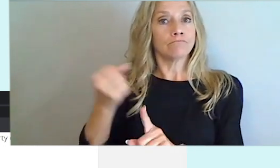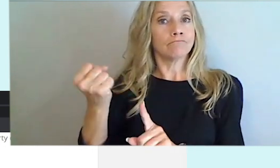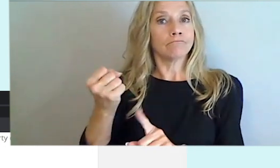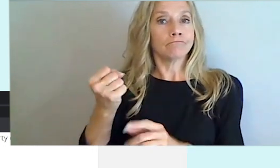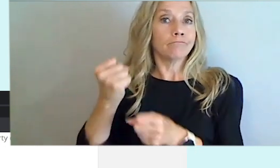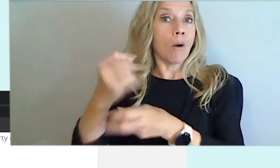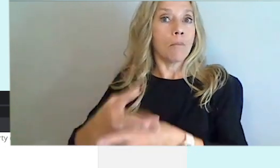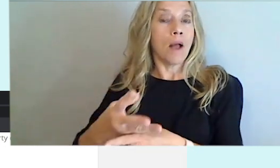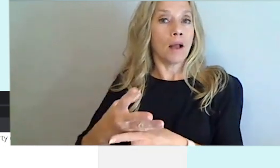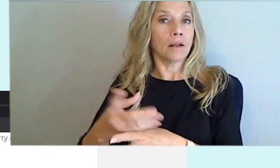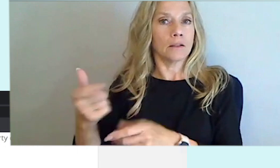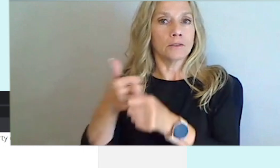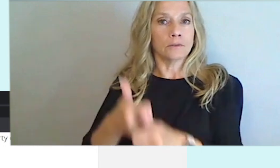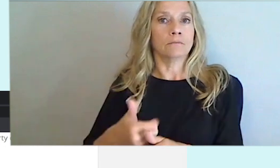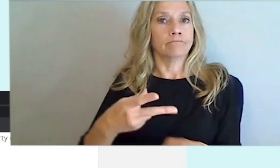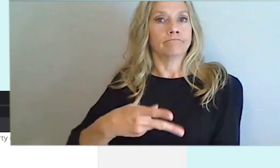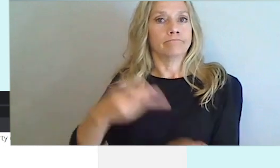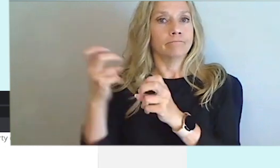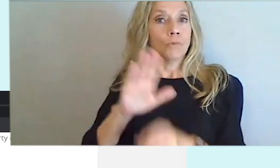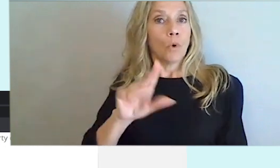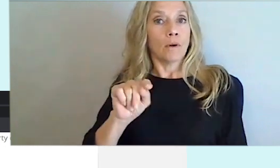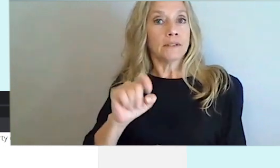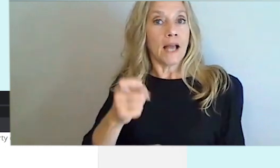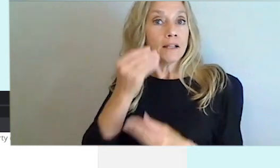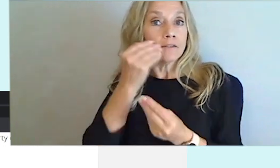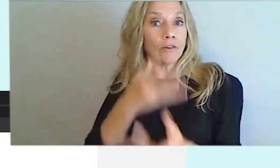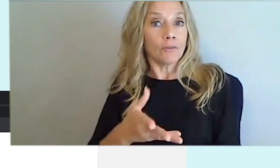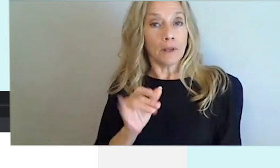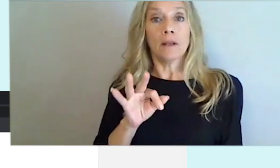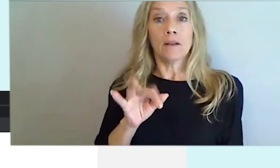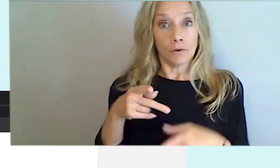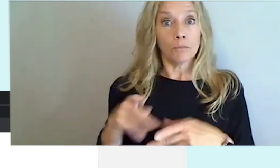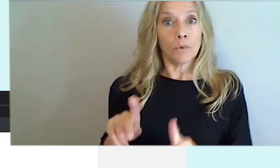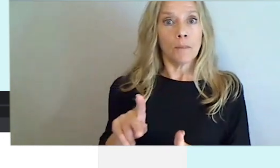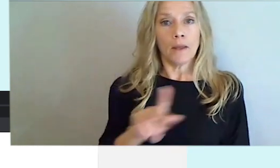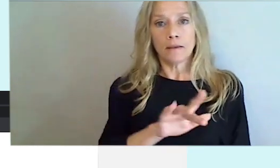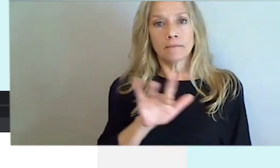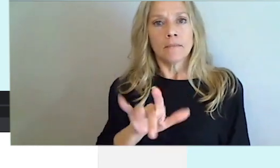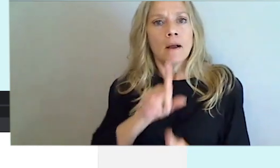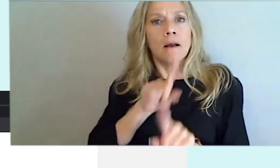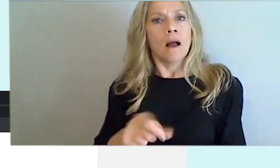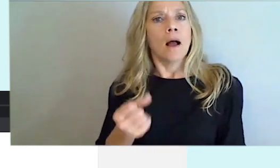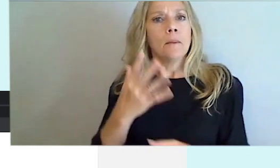If you do, you must tell TennCare how many years you want eligibility automatically renewed for.